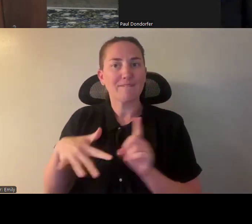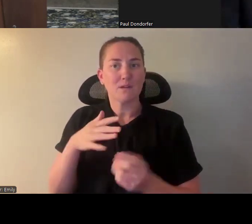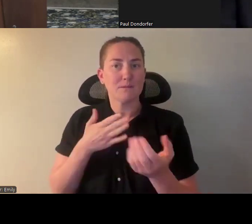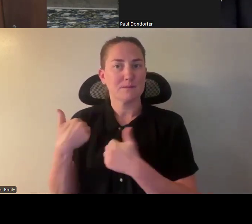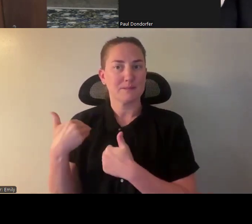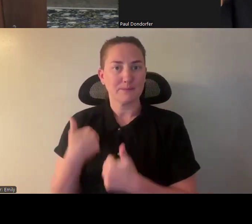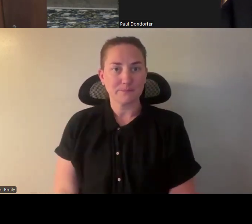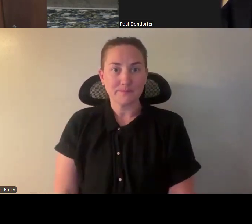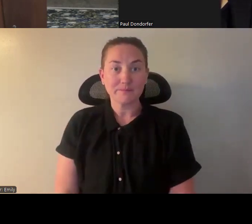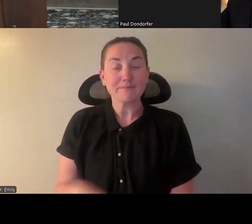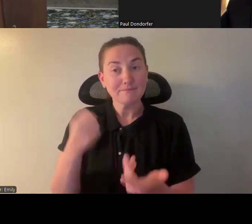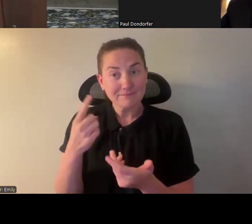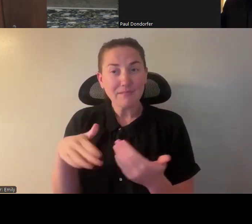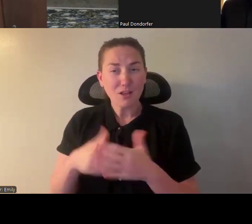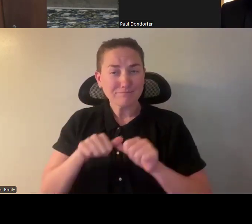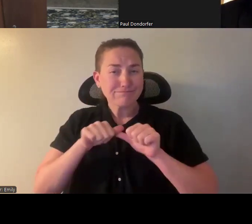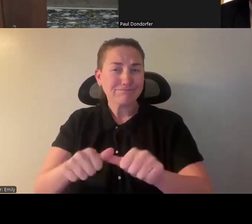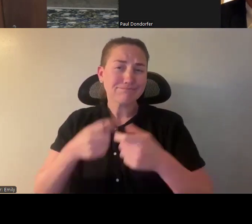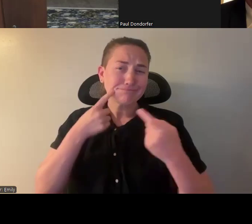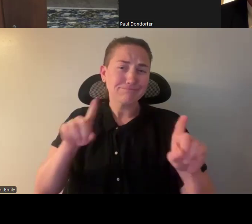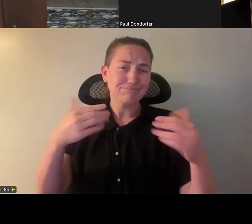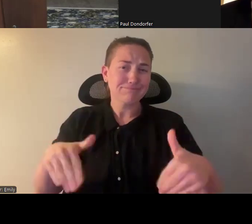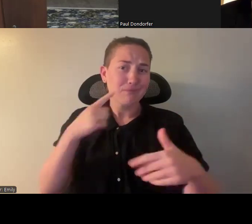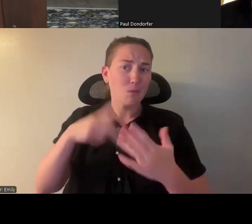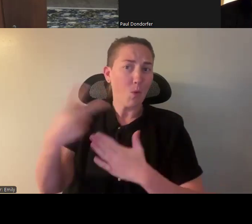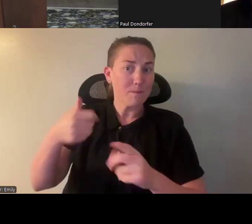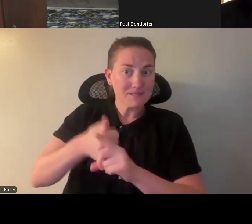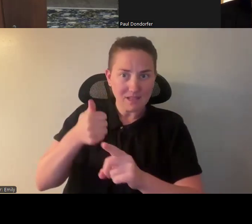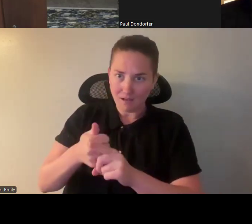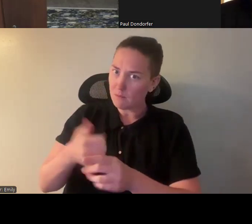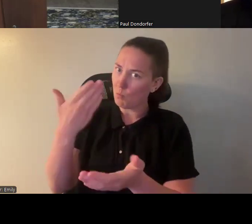And whereas the enduring success of the Master Gardener program is a testament to the unwavering